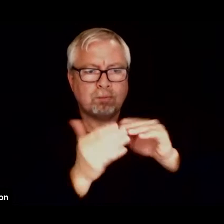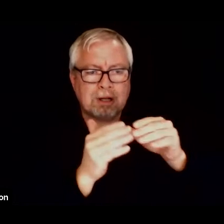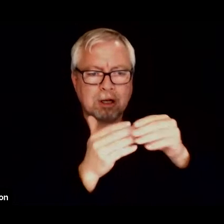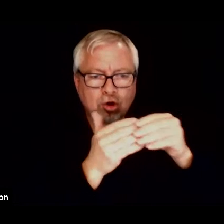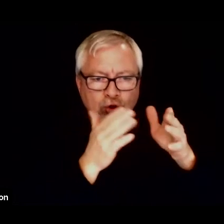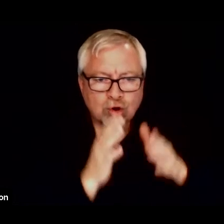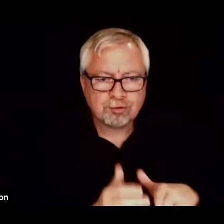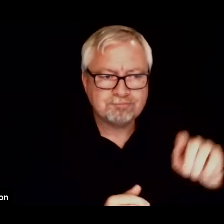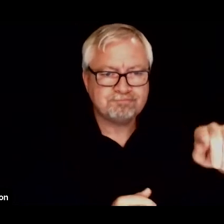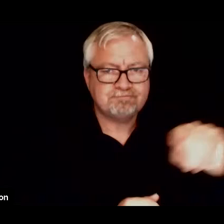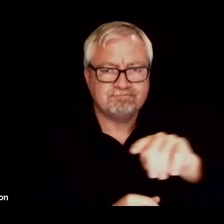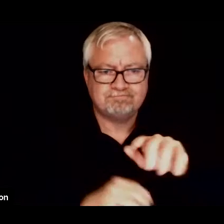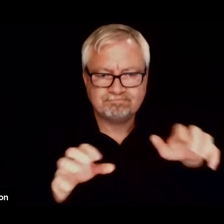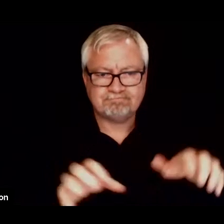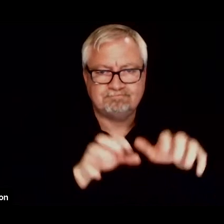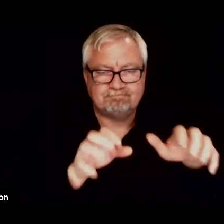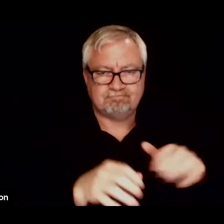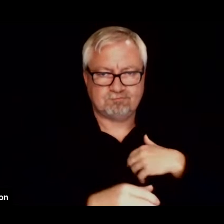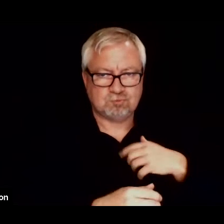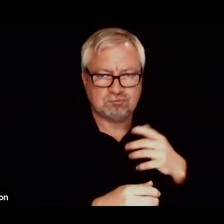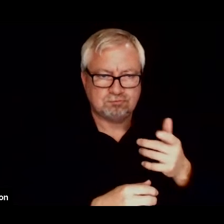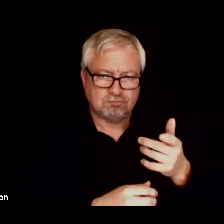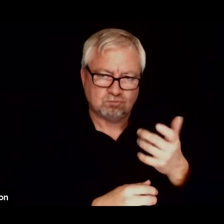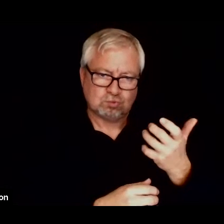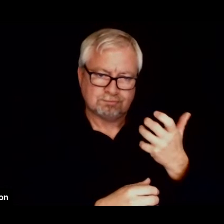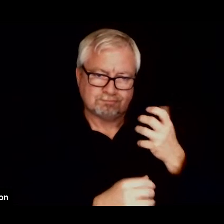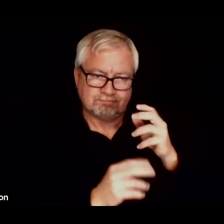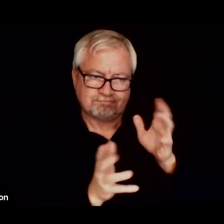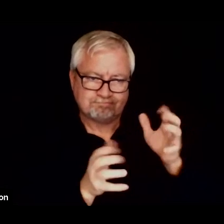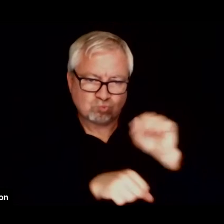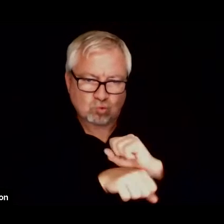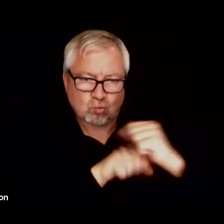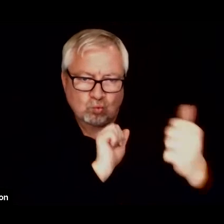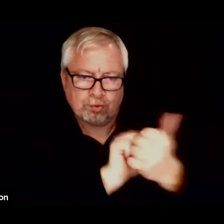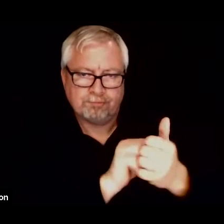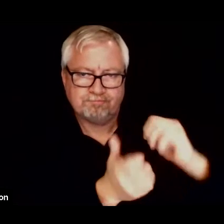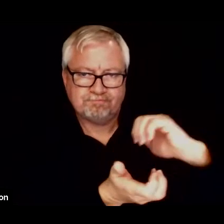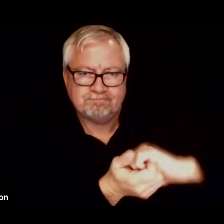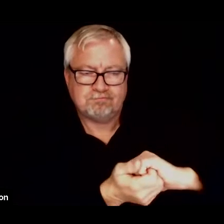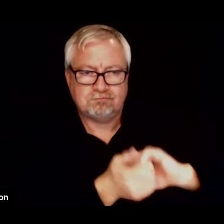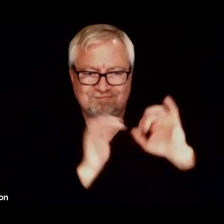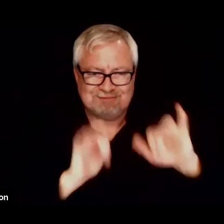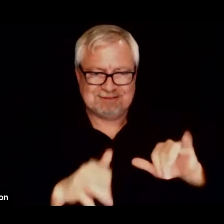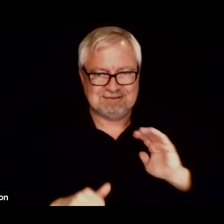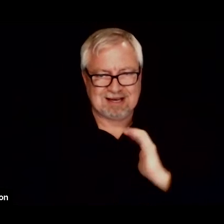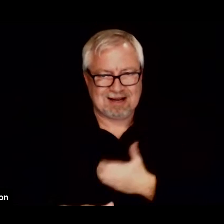about it and i certainly don't want um to get the impression that we won't be doing outreach